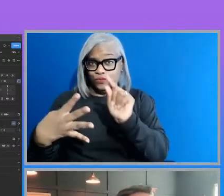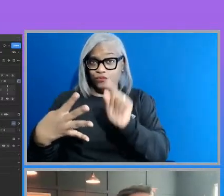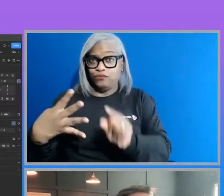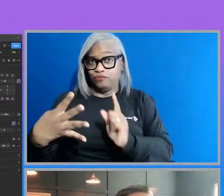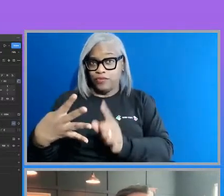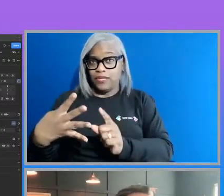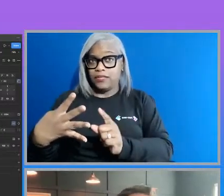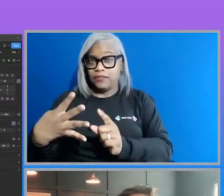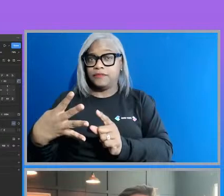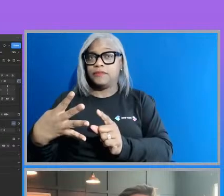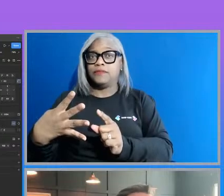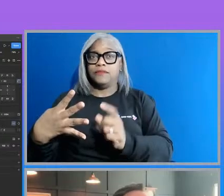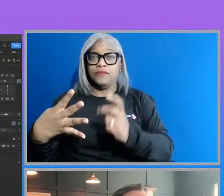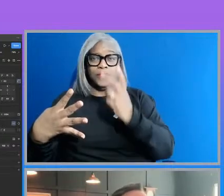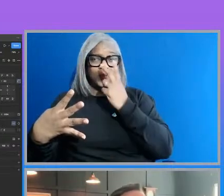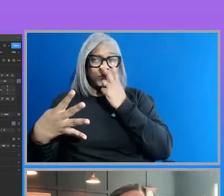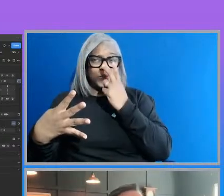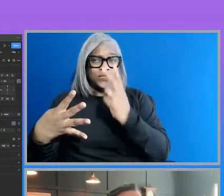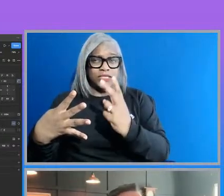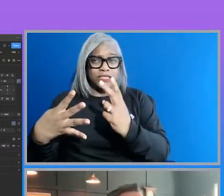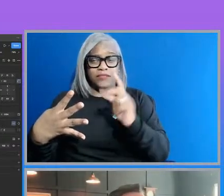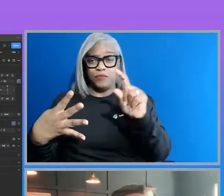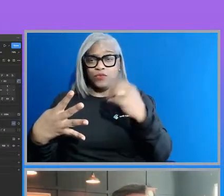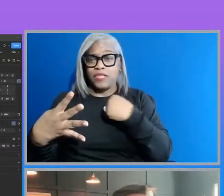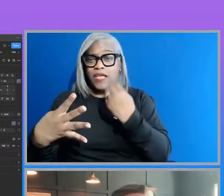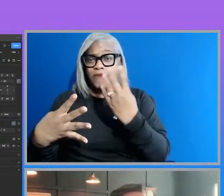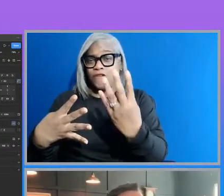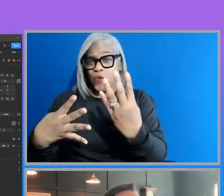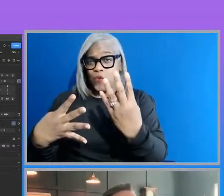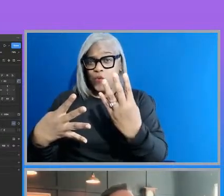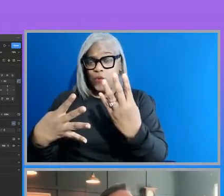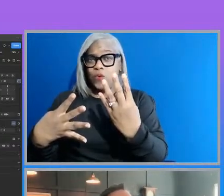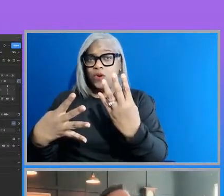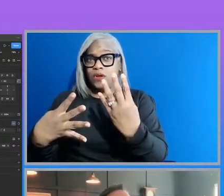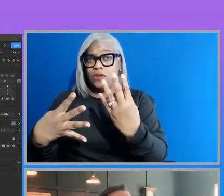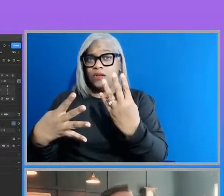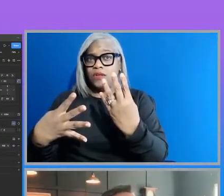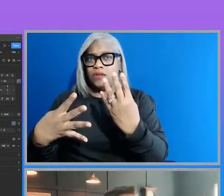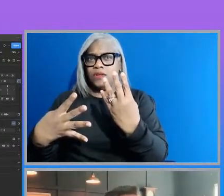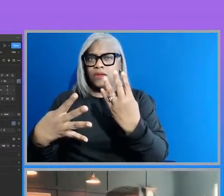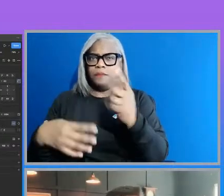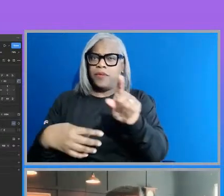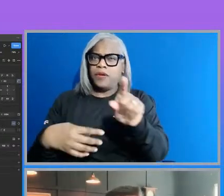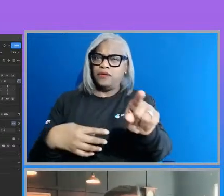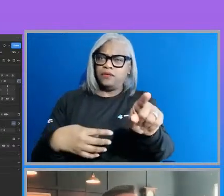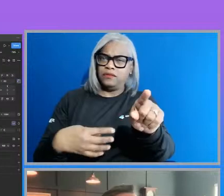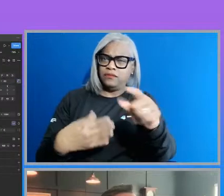chart. Now you can see here we're supposed to have four categories. But in this donut chart, how easy is it for you to